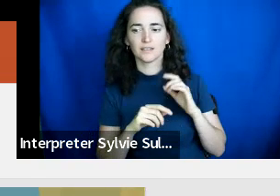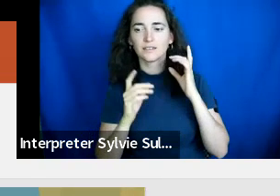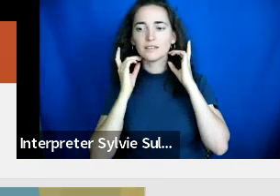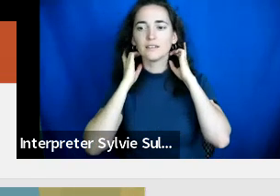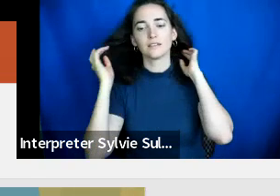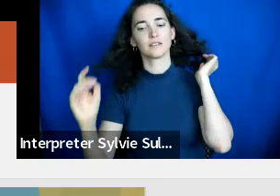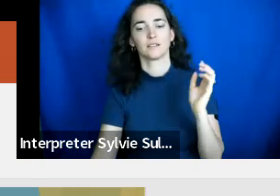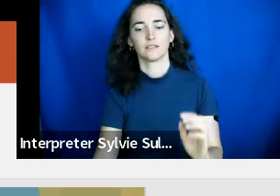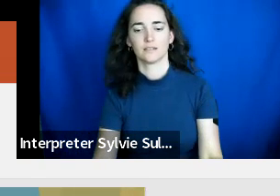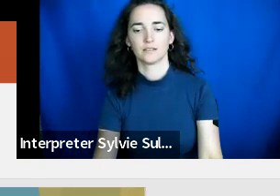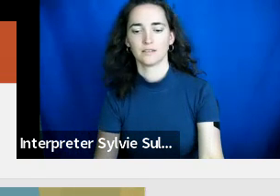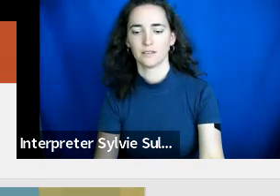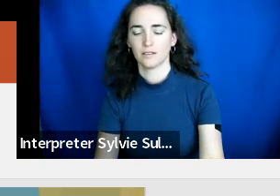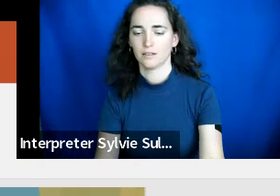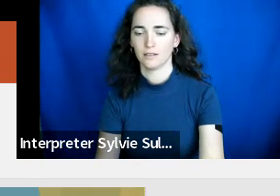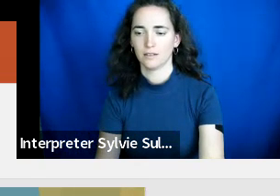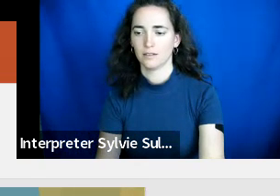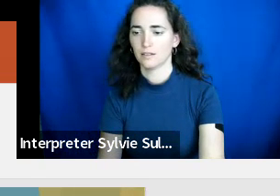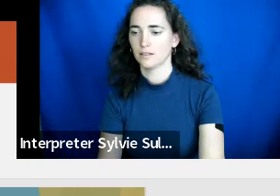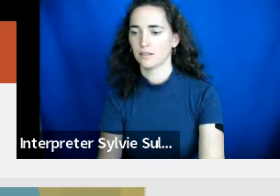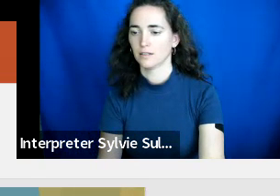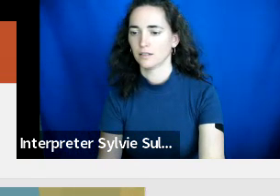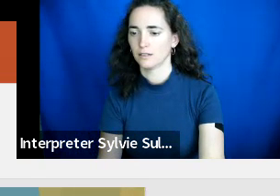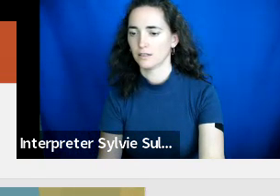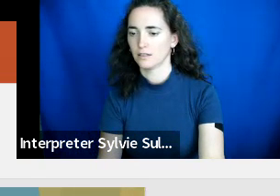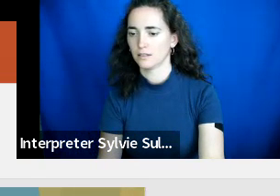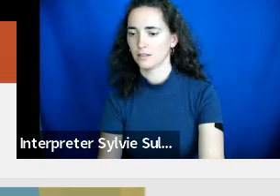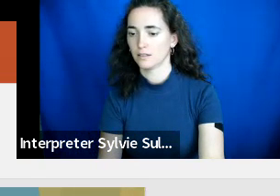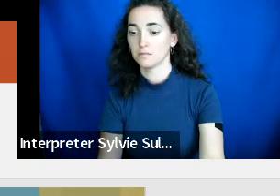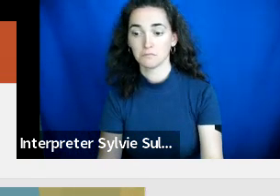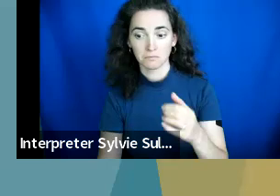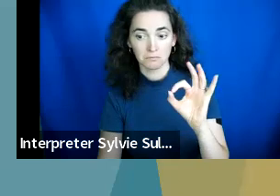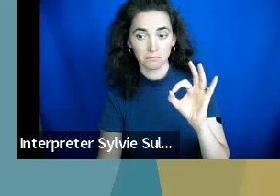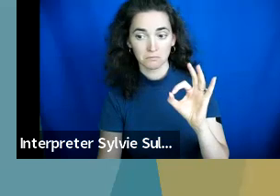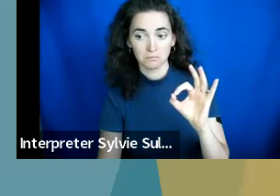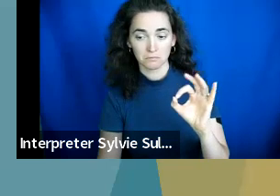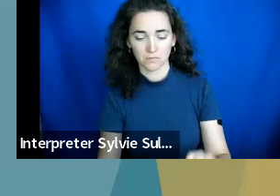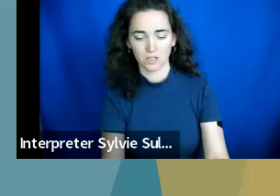What am I trying to do? This one? Is it? Is it good?